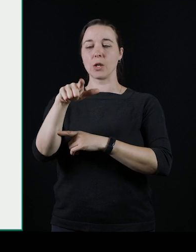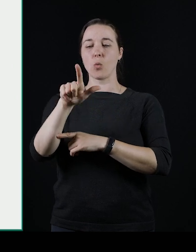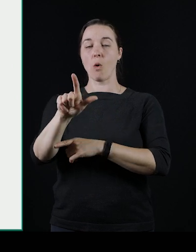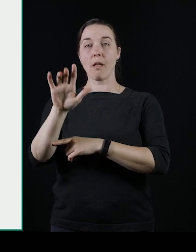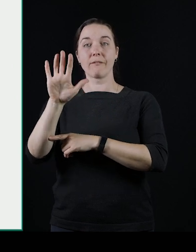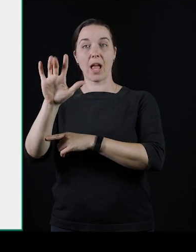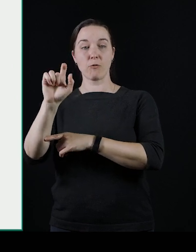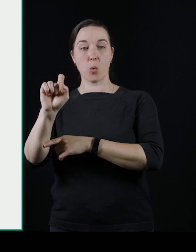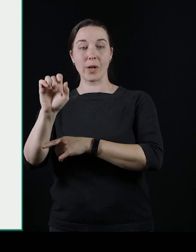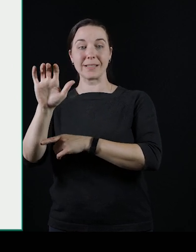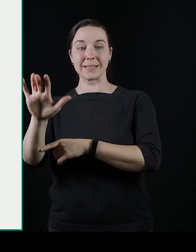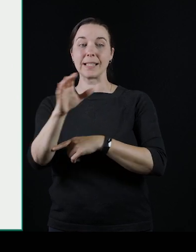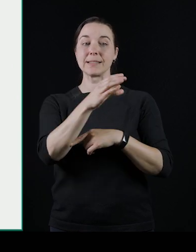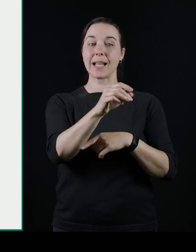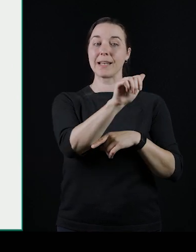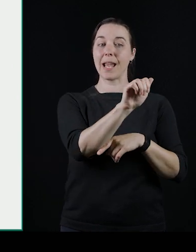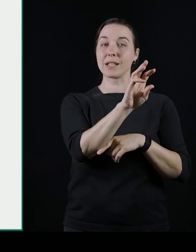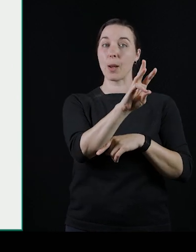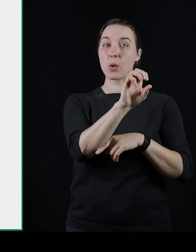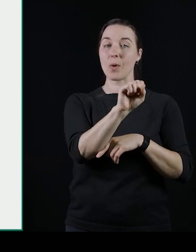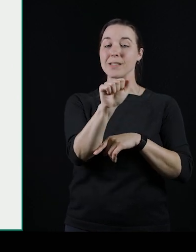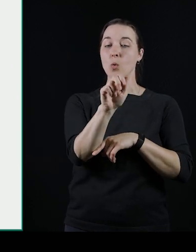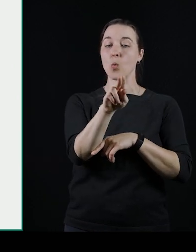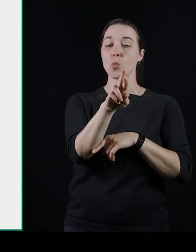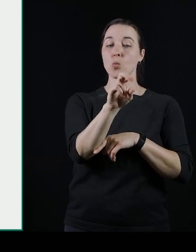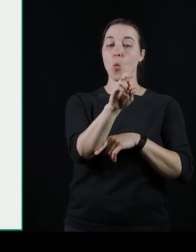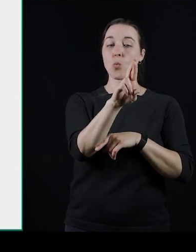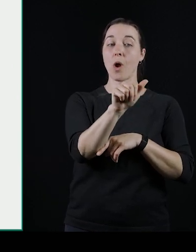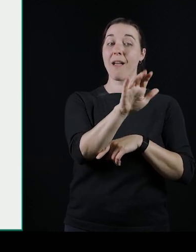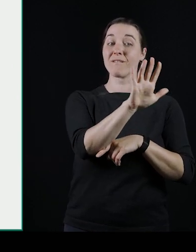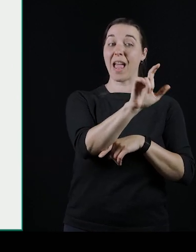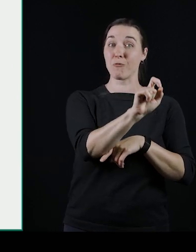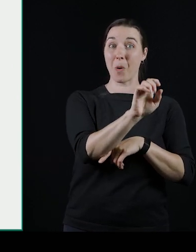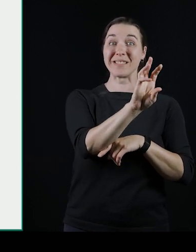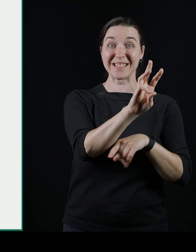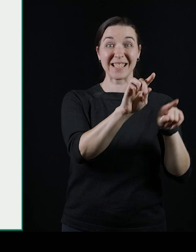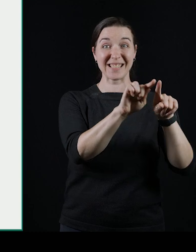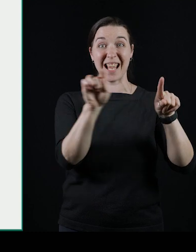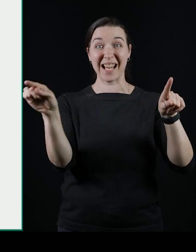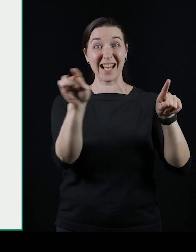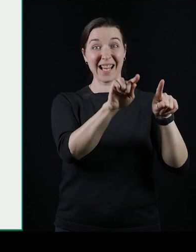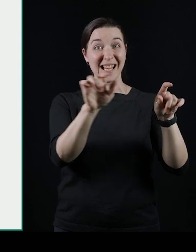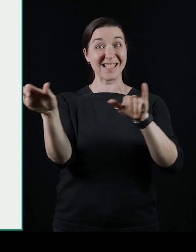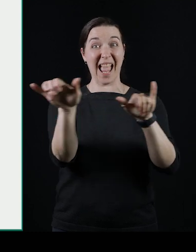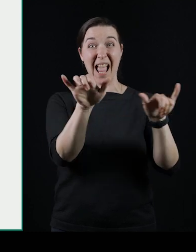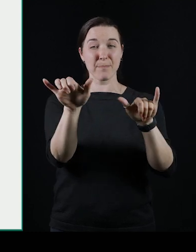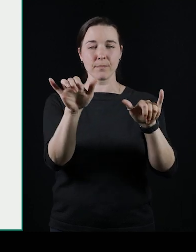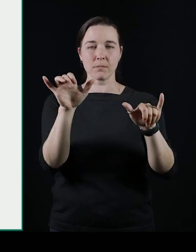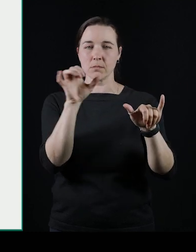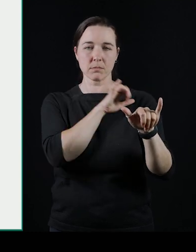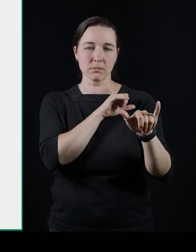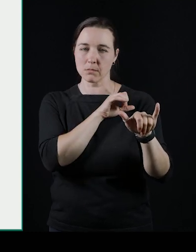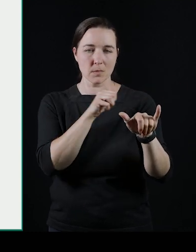and AWS Aurora 5.6 was performance wise being the same was a mess.